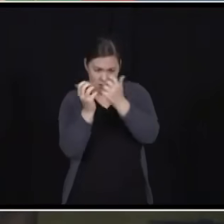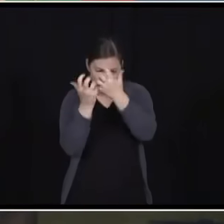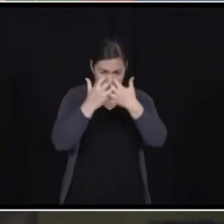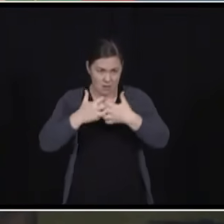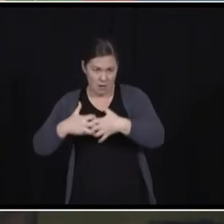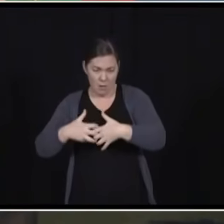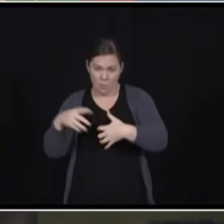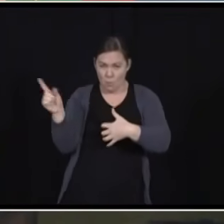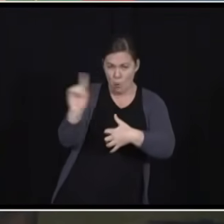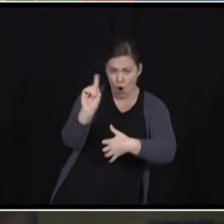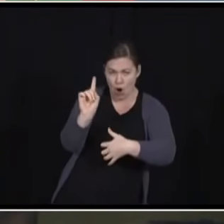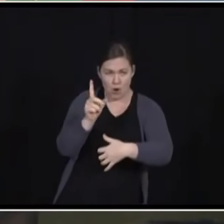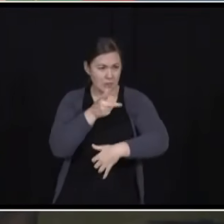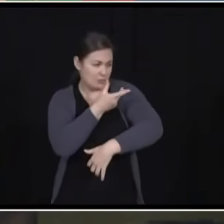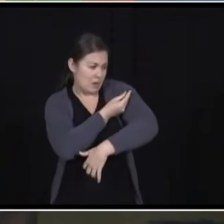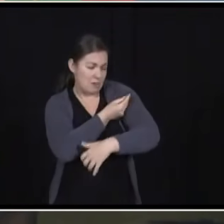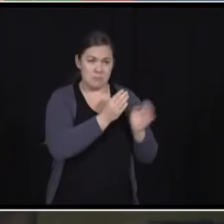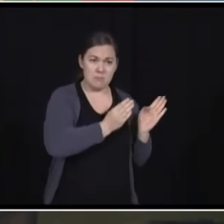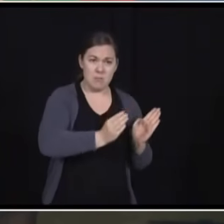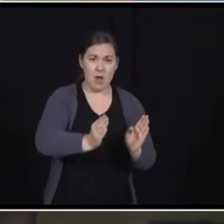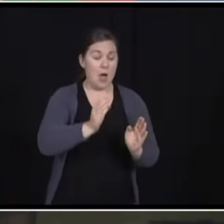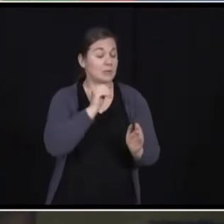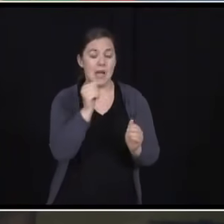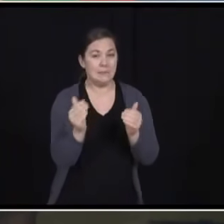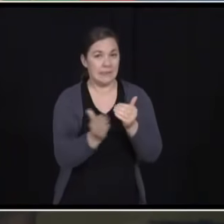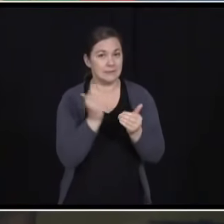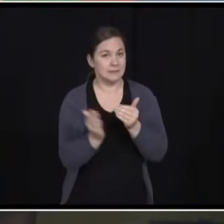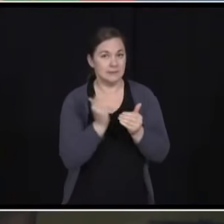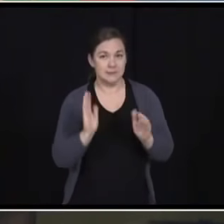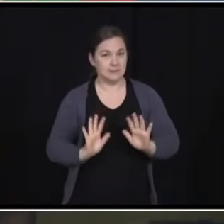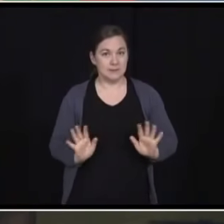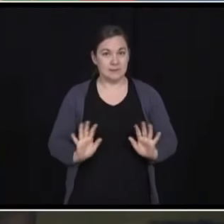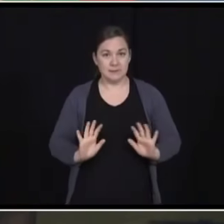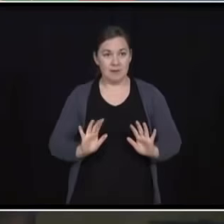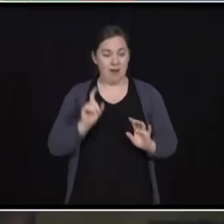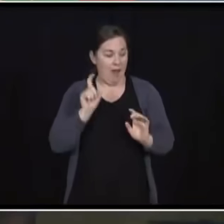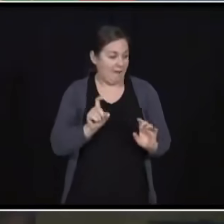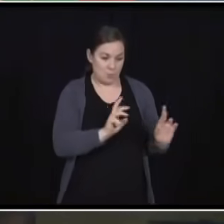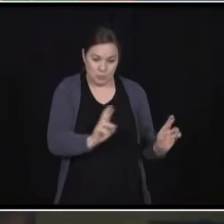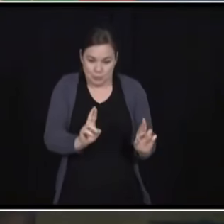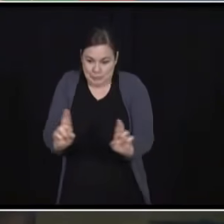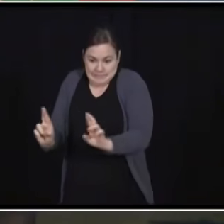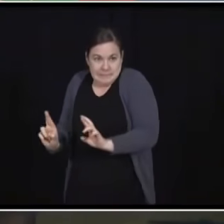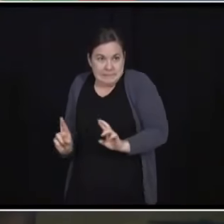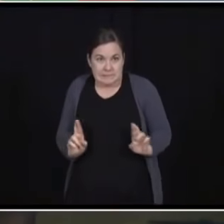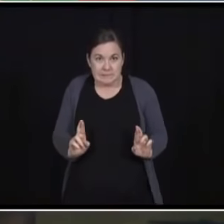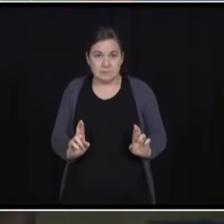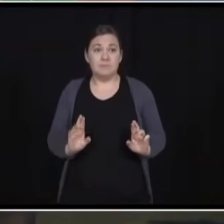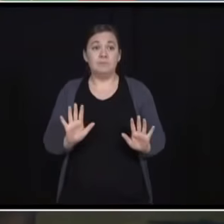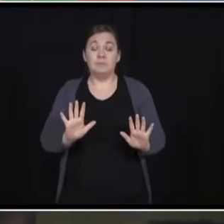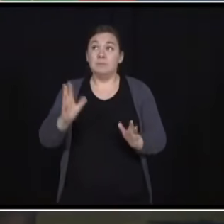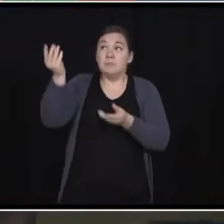without the right planning, it risks being a logistical nightmare. And that is why we have been working for months